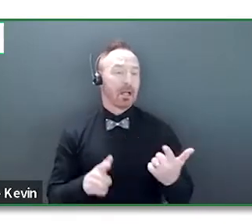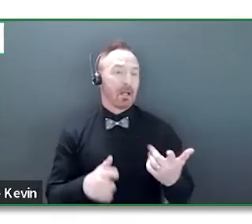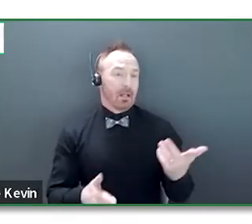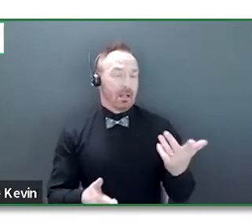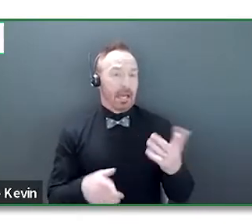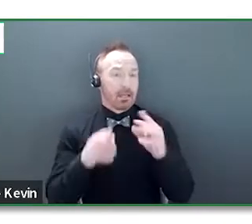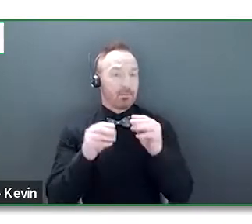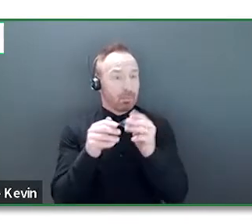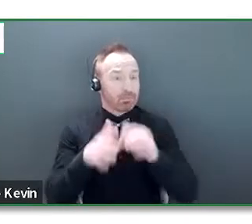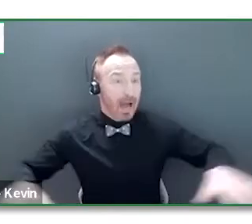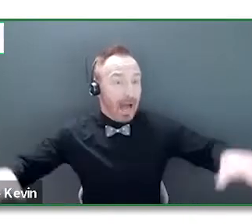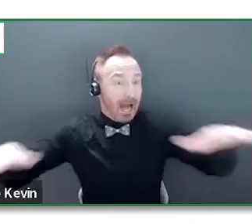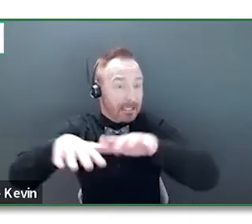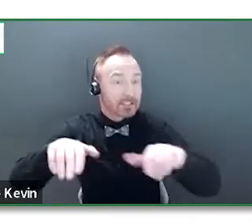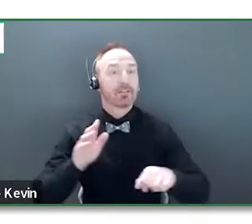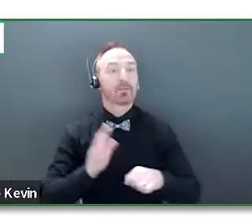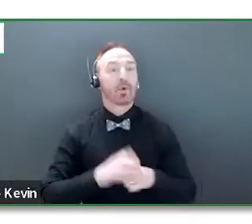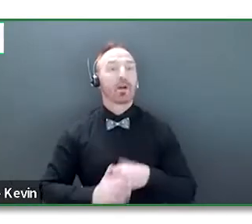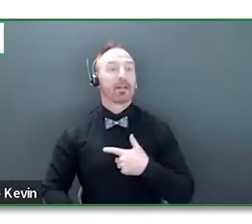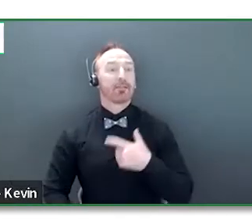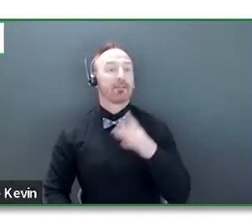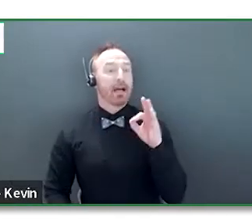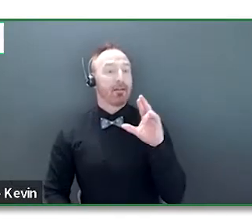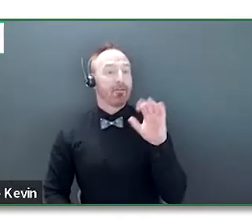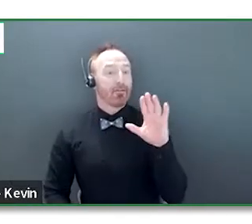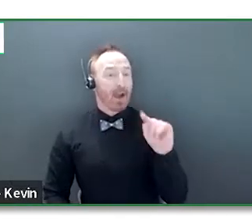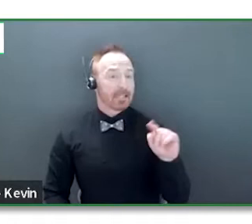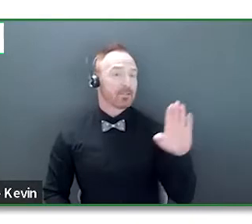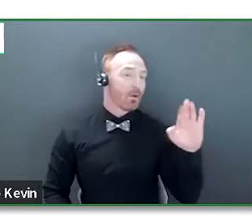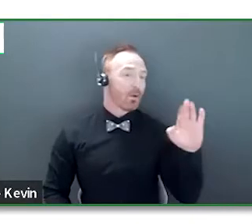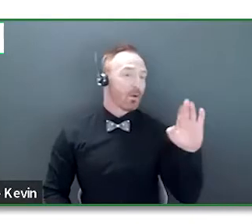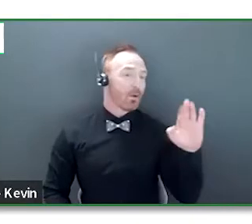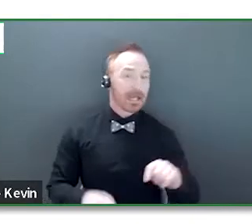roofed accommodations that are reservable for visitors. Visitor centers